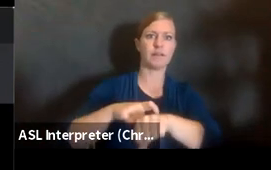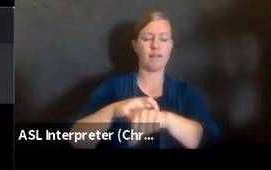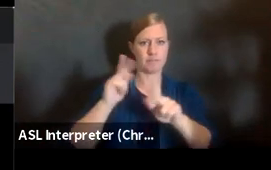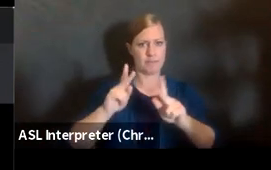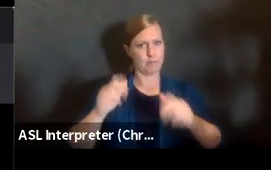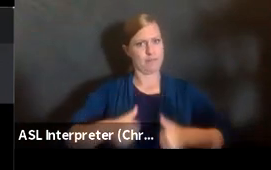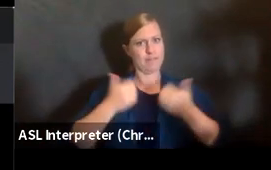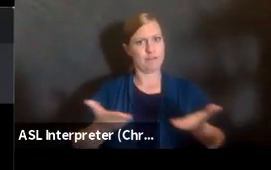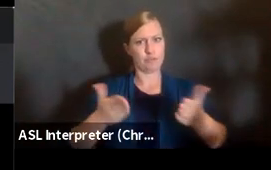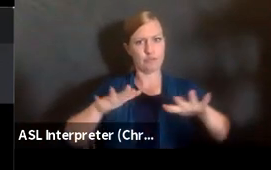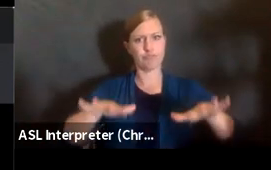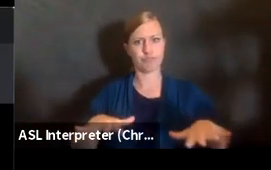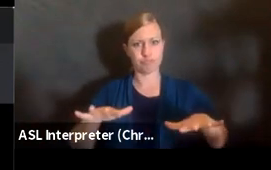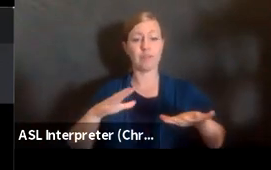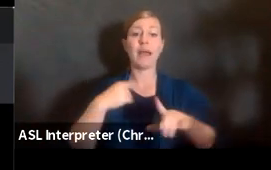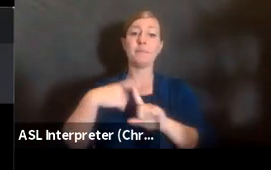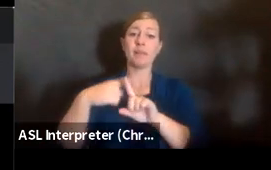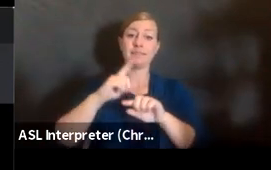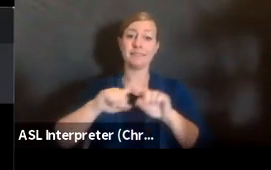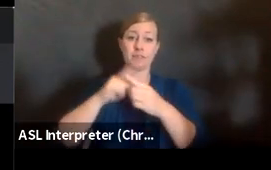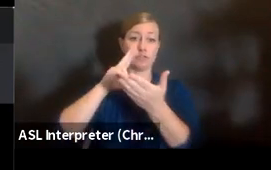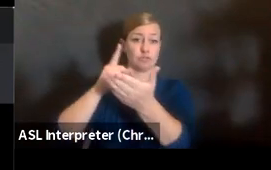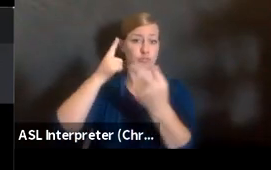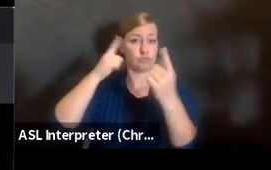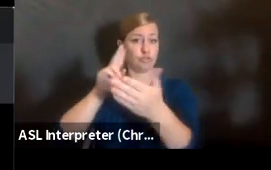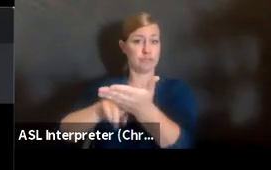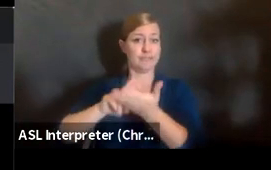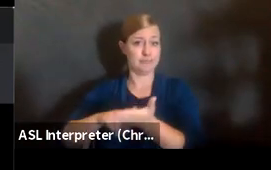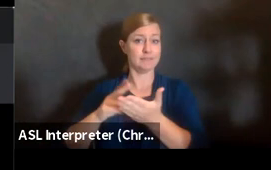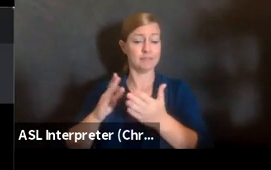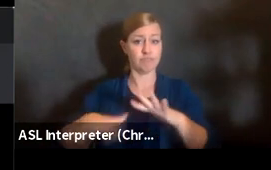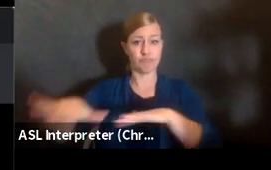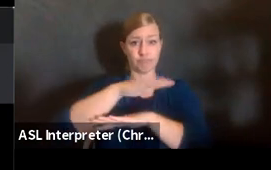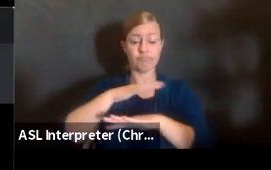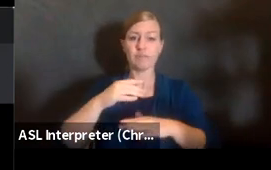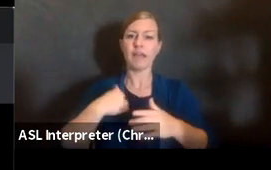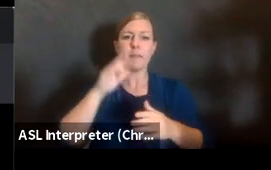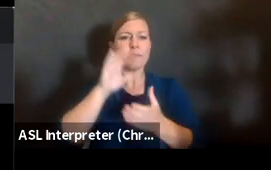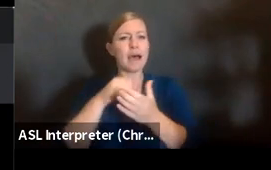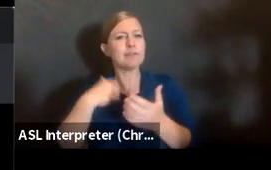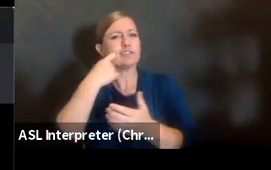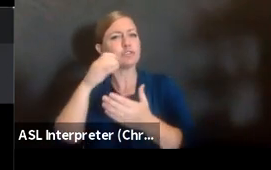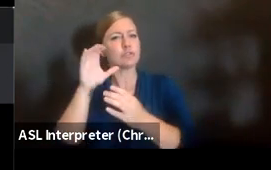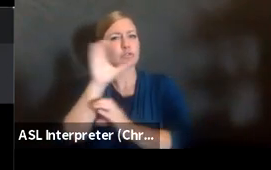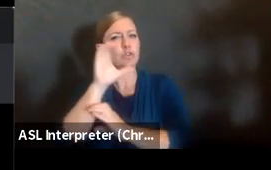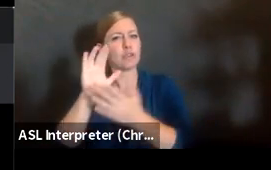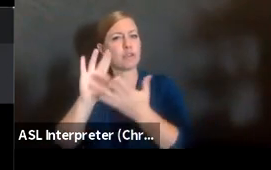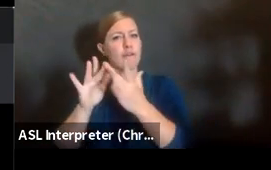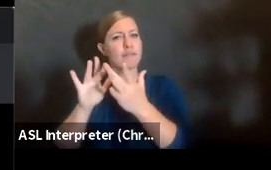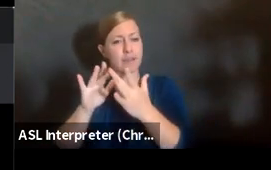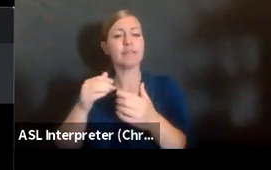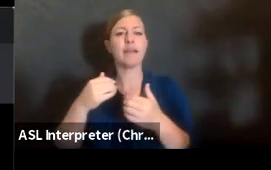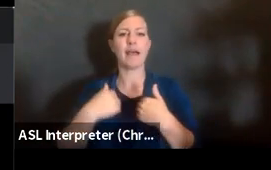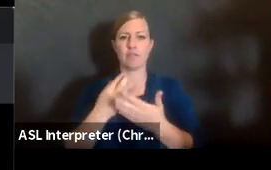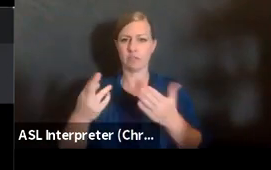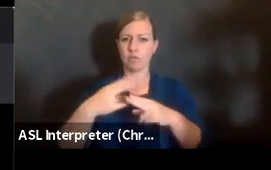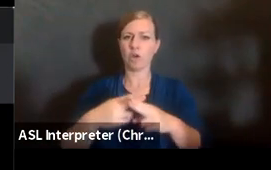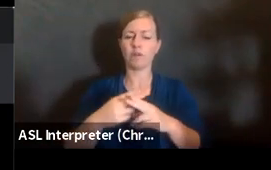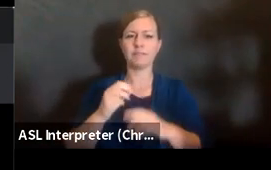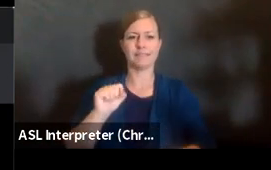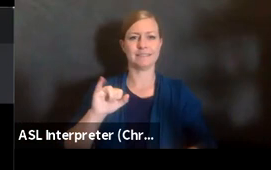Jeff Crawford: And also, I was looking online and I noticed that even at Washington State, we have resources and I believe it's called Since Time Immemorial in our curriculum that's available for all grade levels so